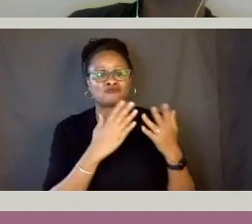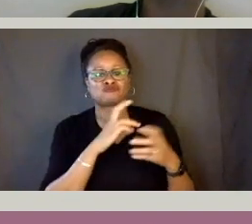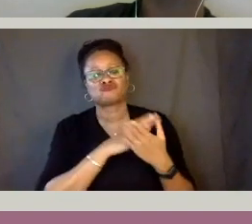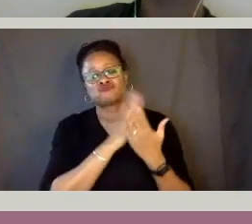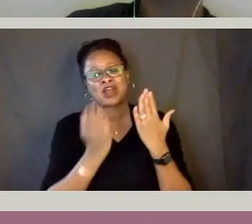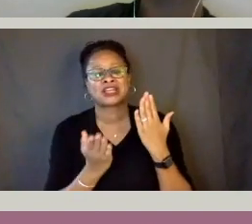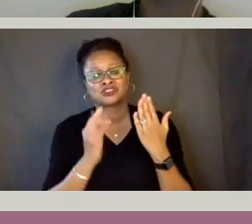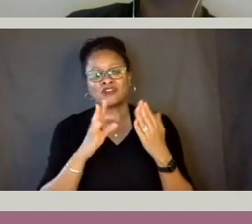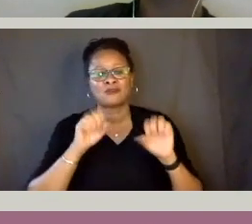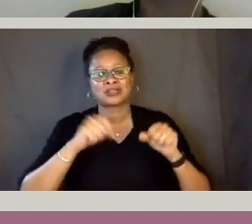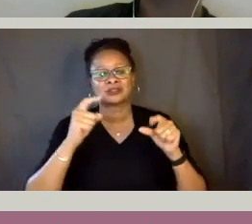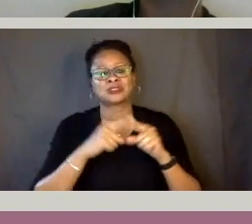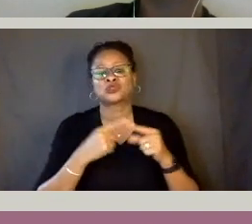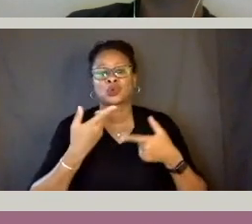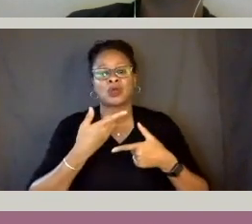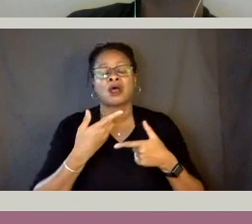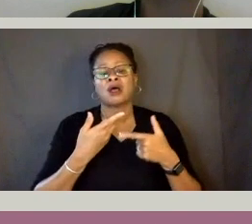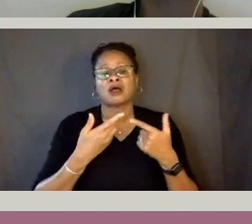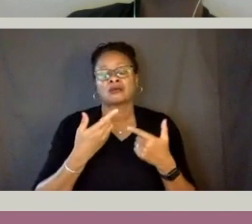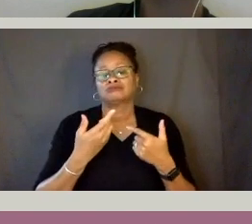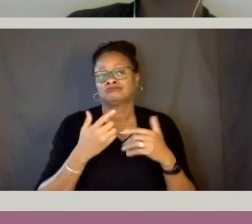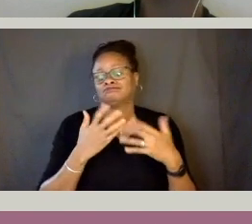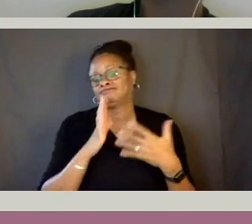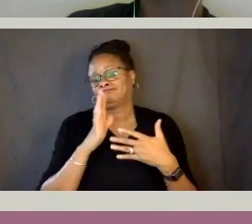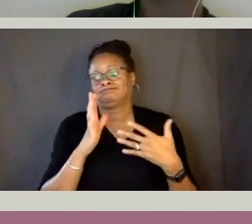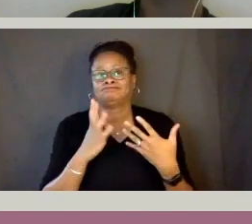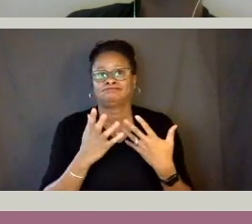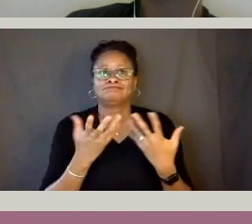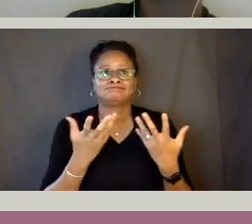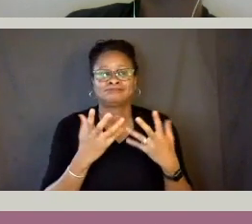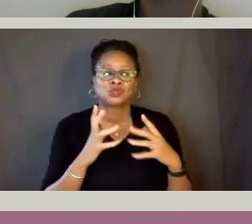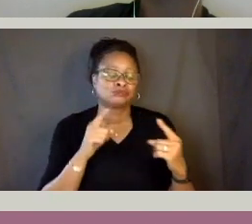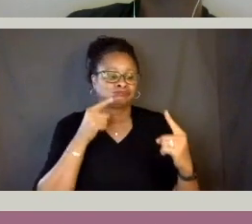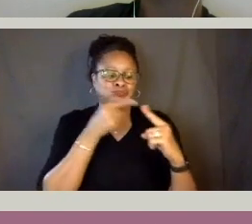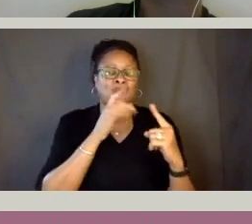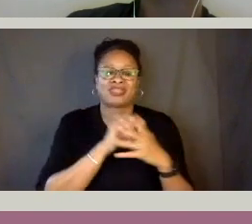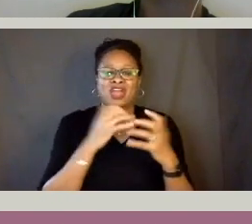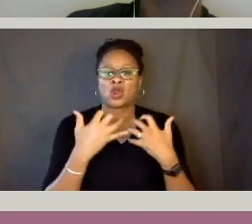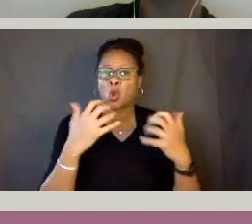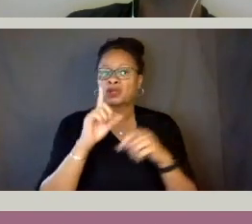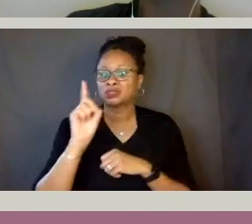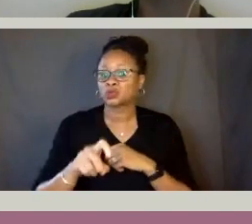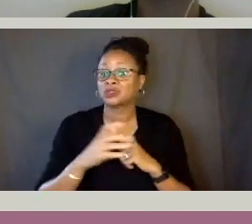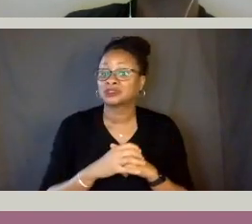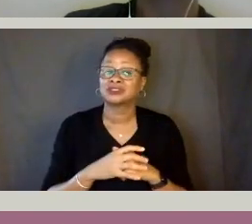I think we're in the middle of that journey. We're not where we need to be yet.